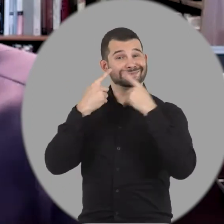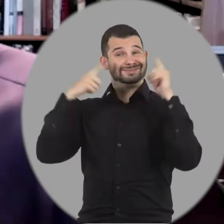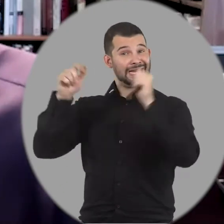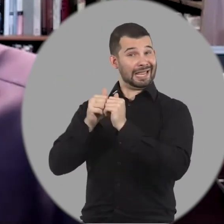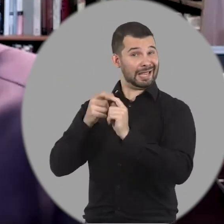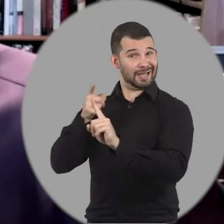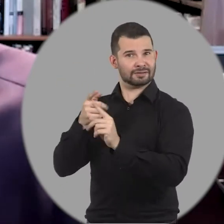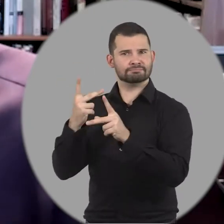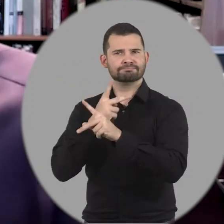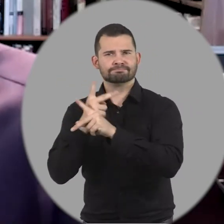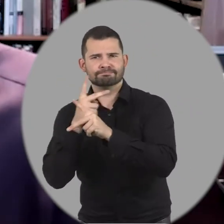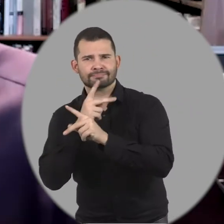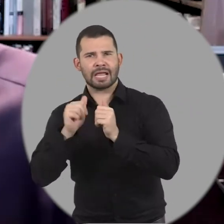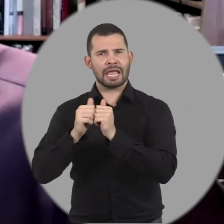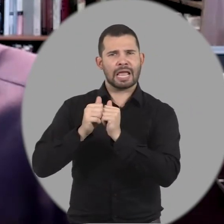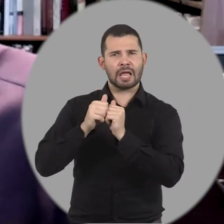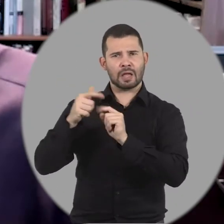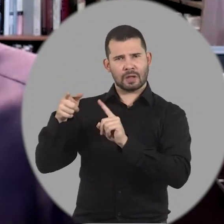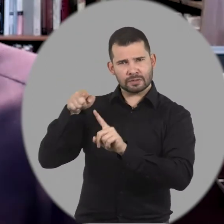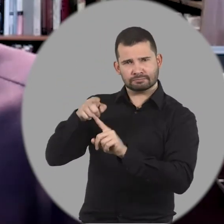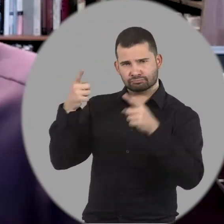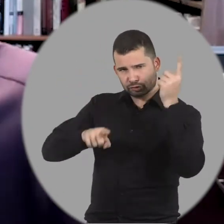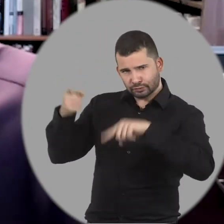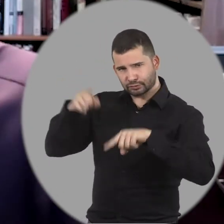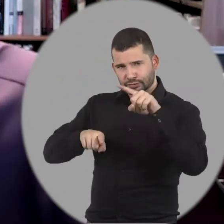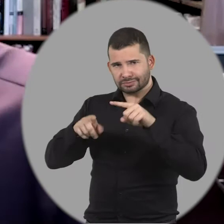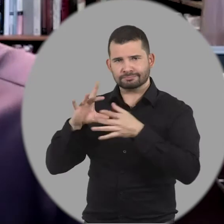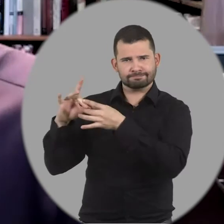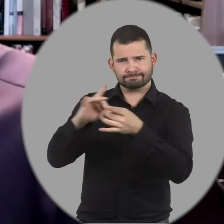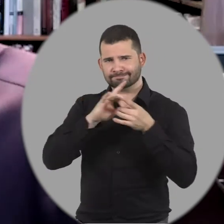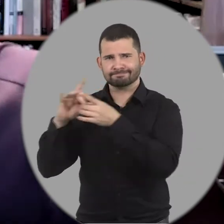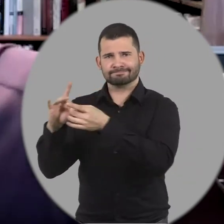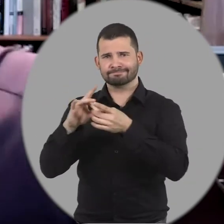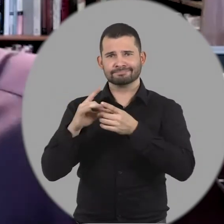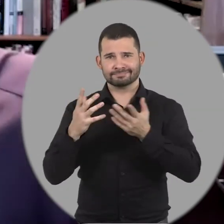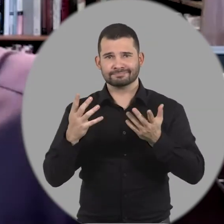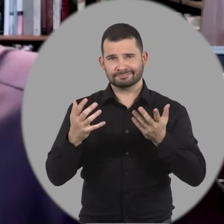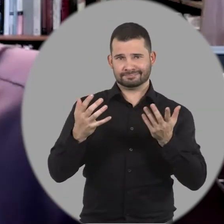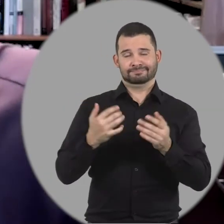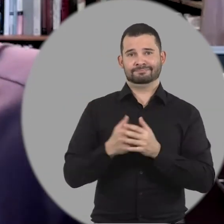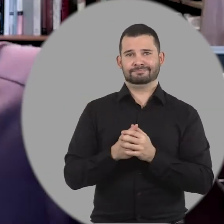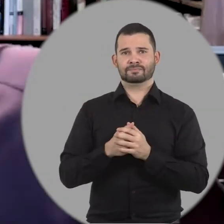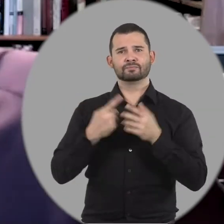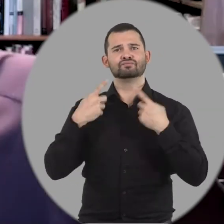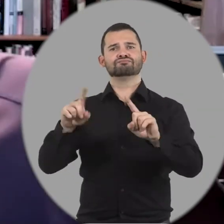That find a way to unite and find a way to come together. They don't have to even like each other.